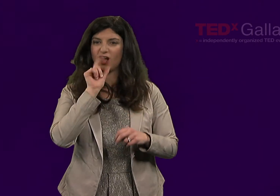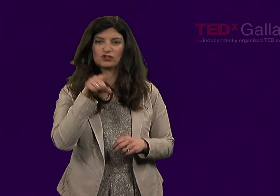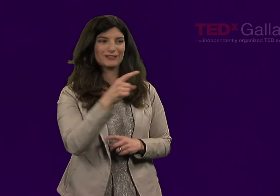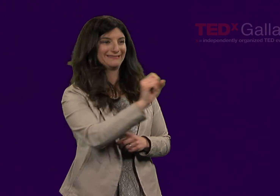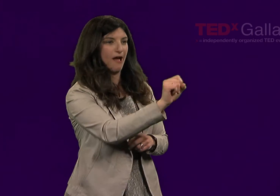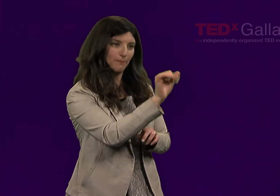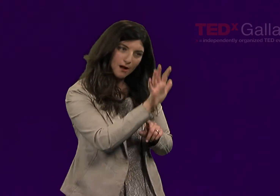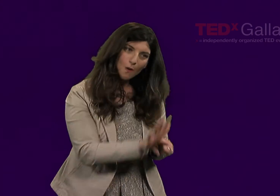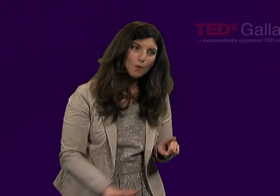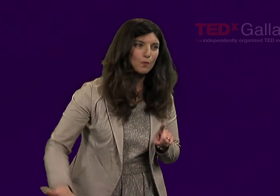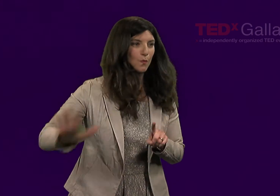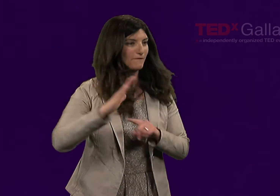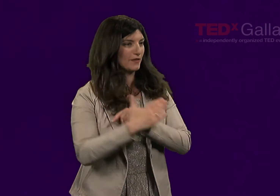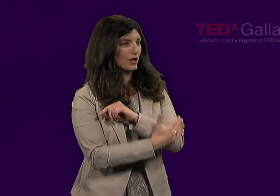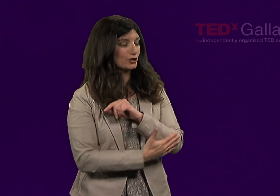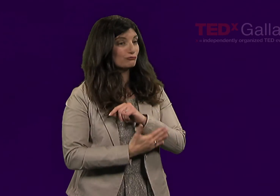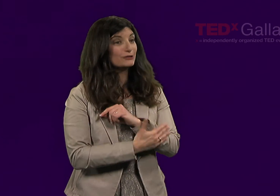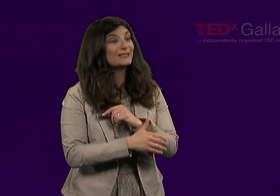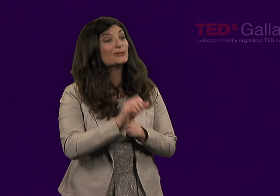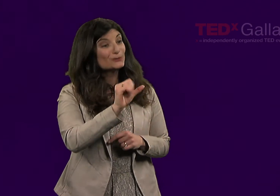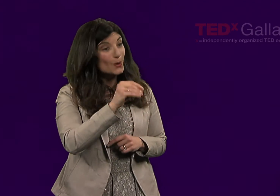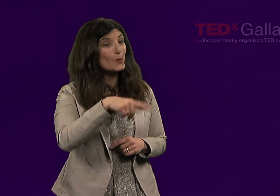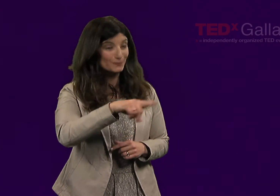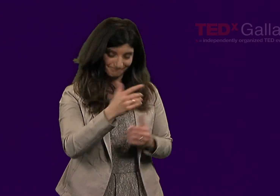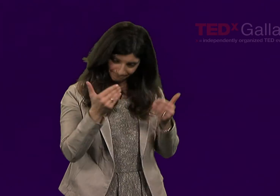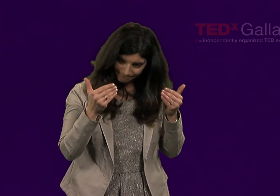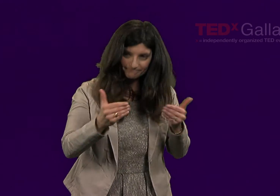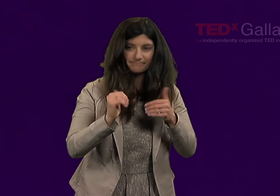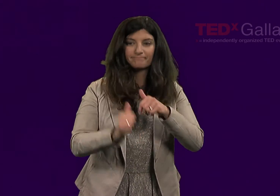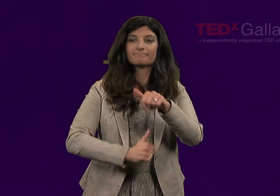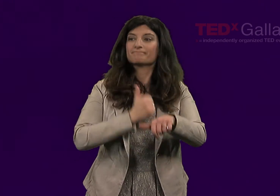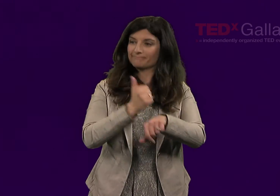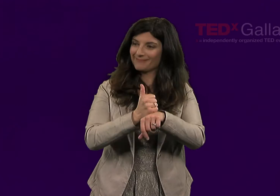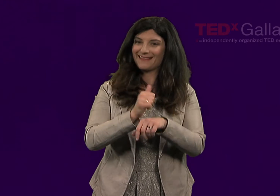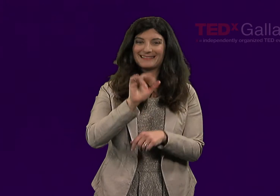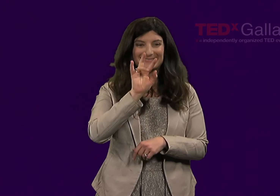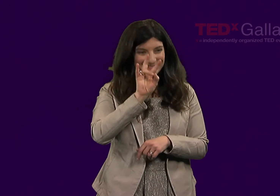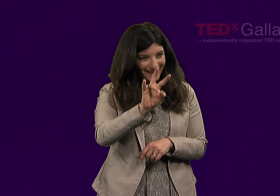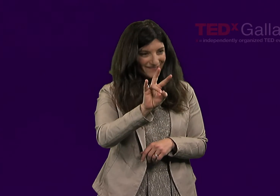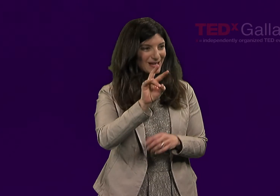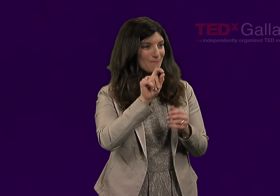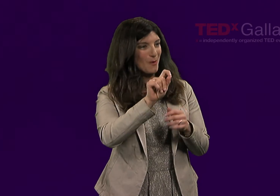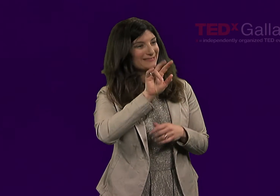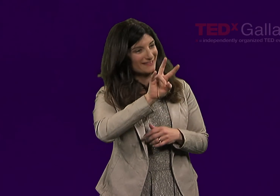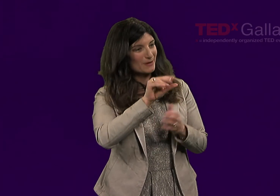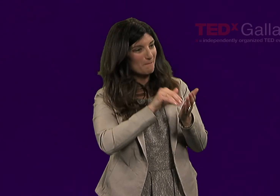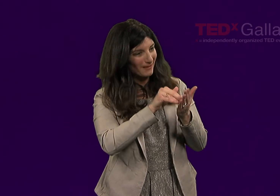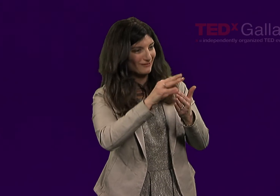not just for the Seattle community, but for the entire nation. She worked very hard: brought in $7.7 million